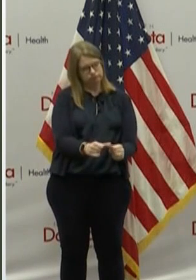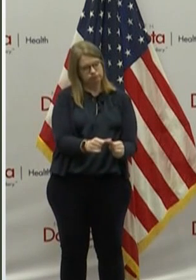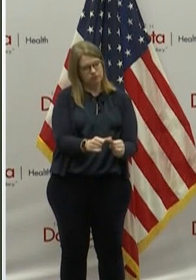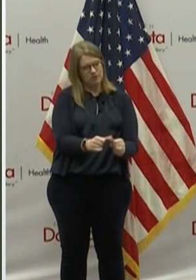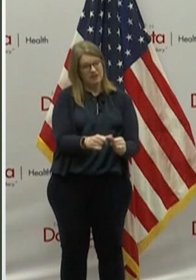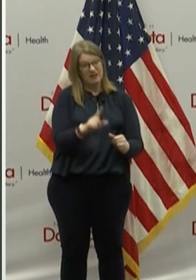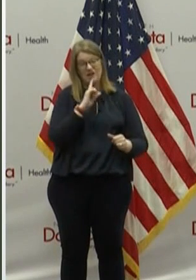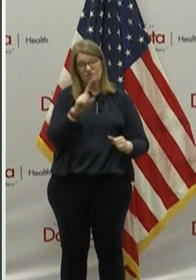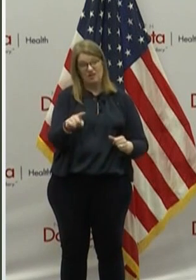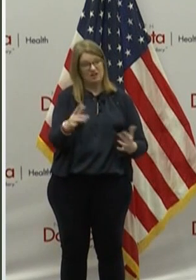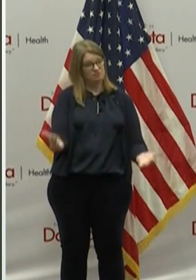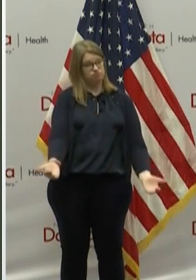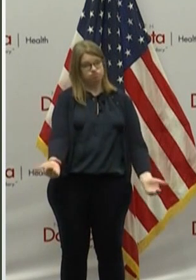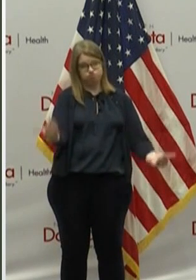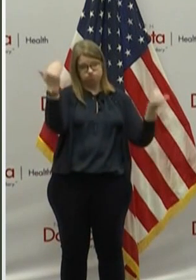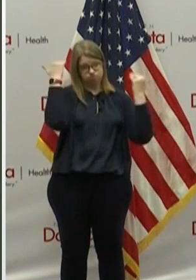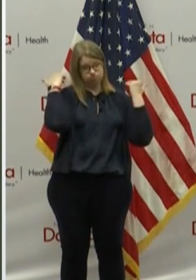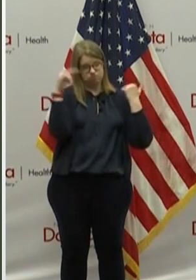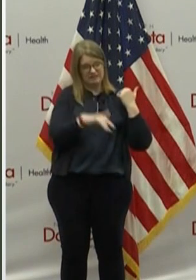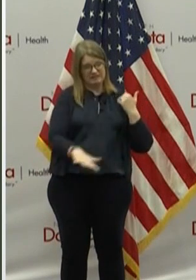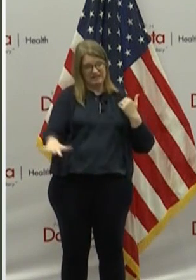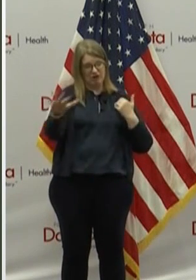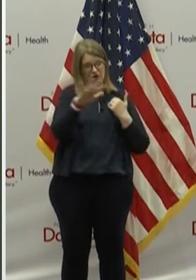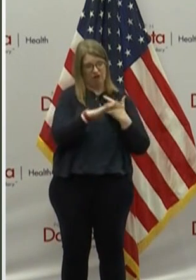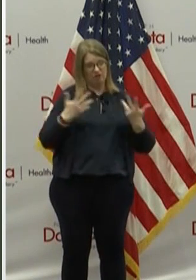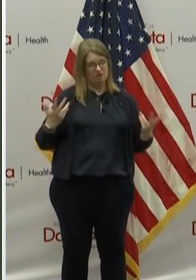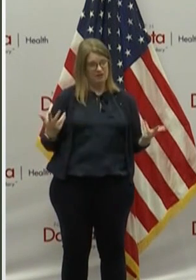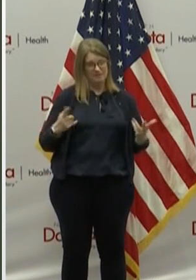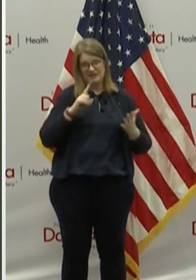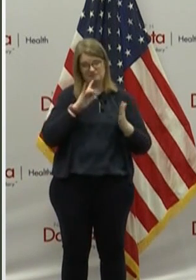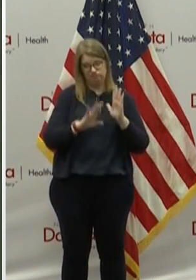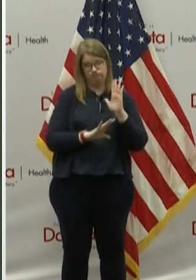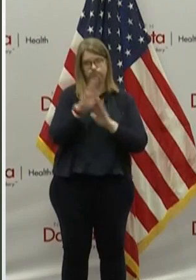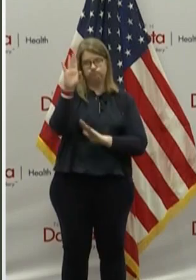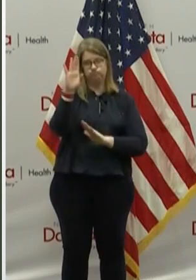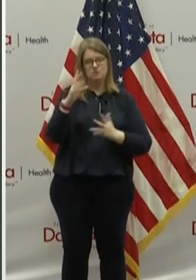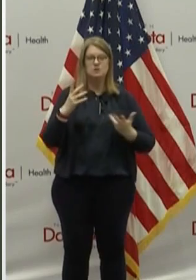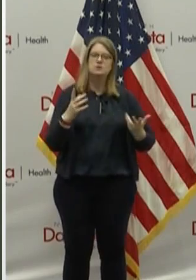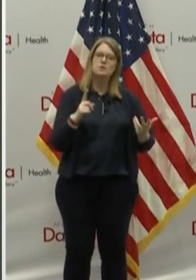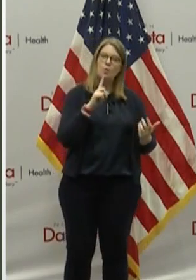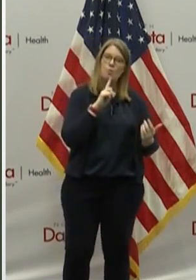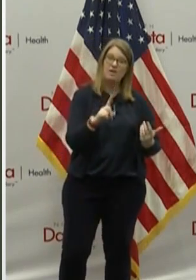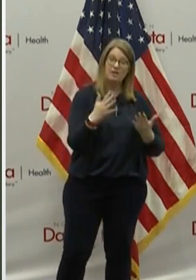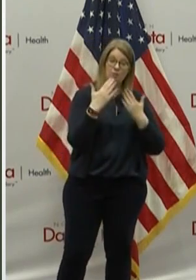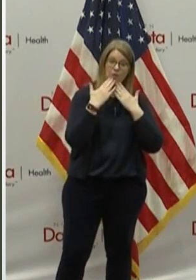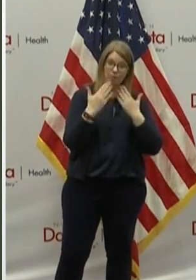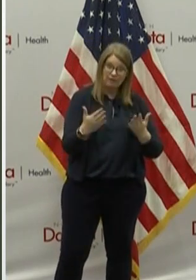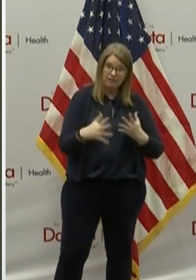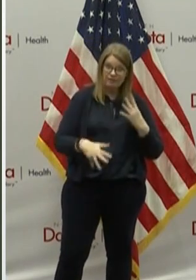DOLLARS. AS WE CONTINUE TO WHETHER THIS COVID STORM ENGULFING THE UPPER